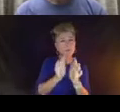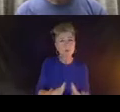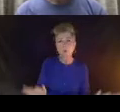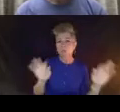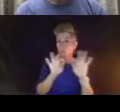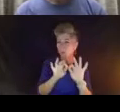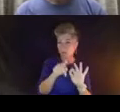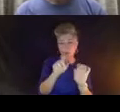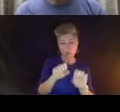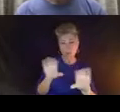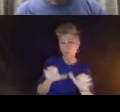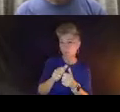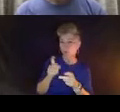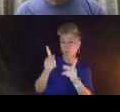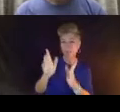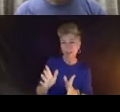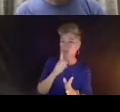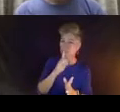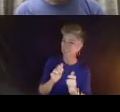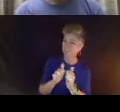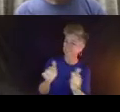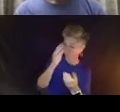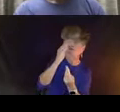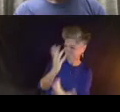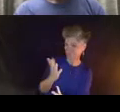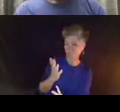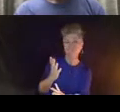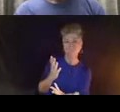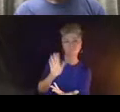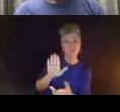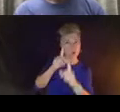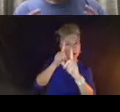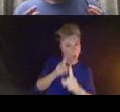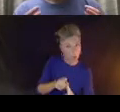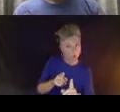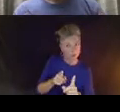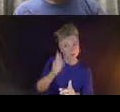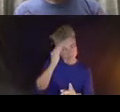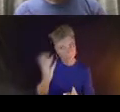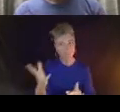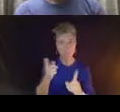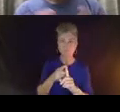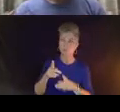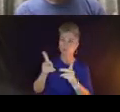is have a conversation about what your goals are. And again, focusing on the binary,